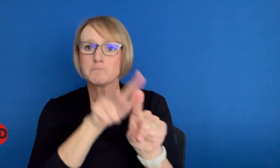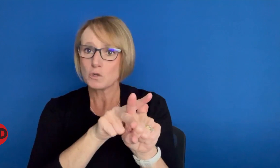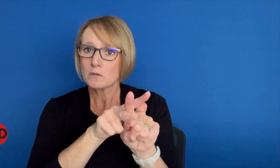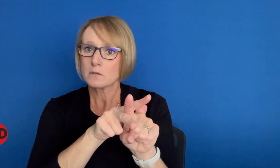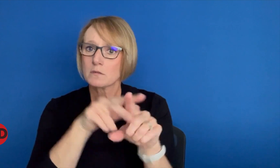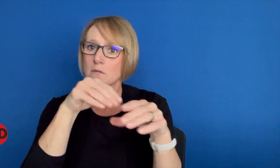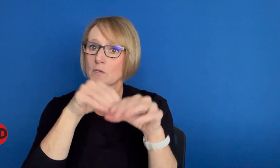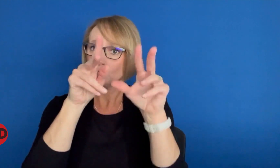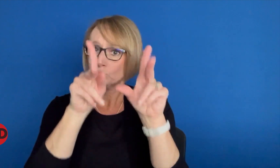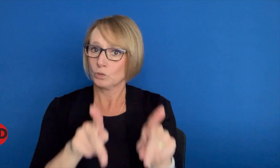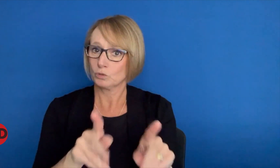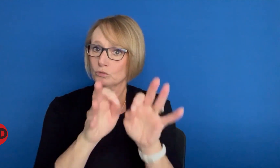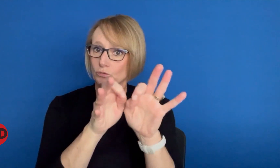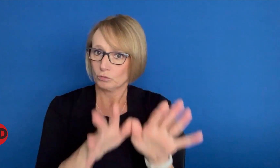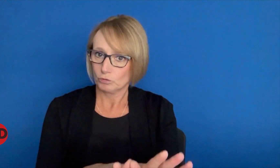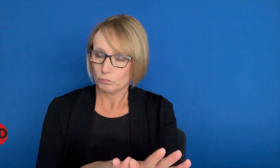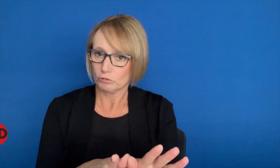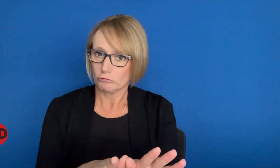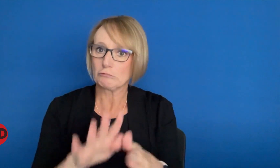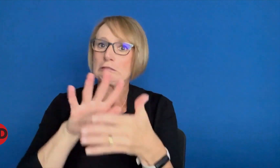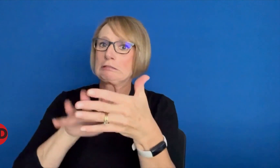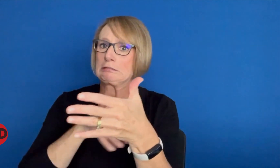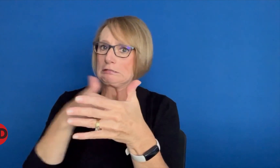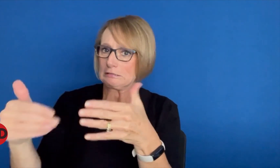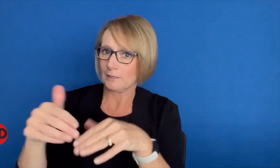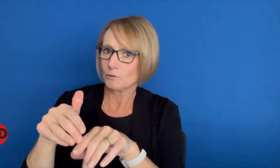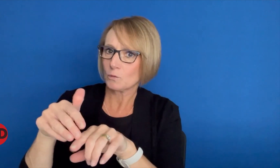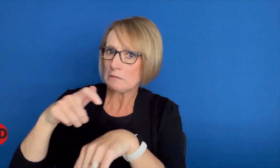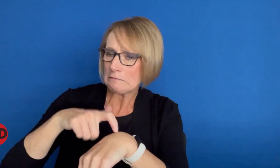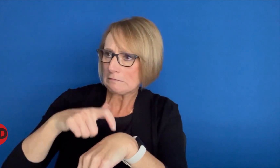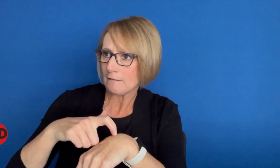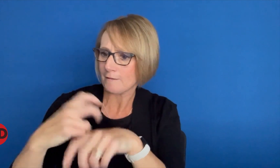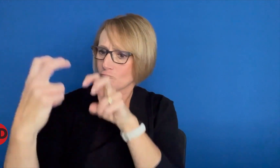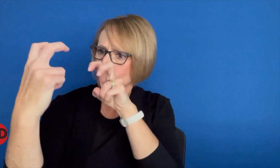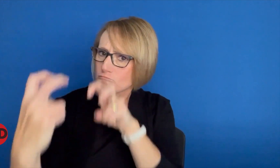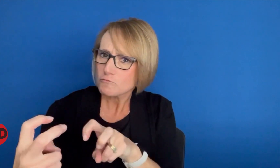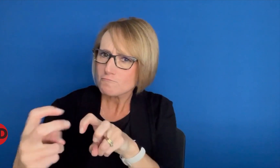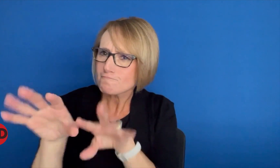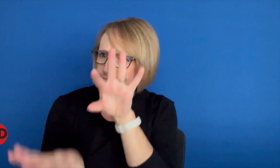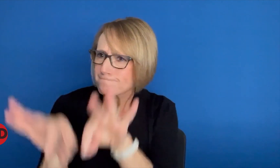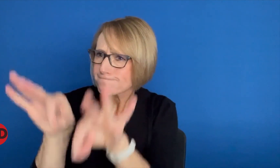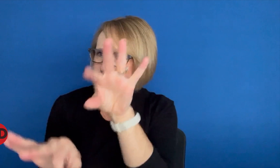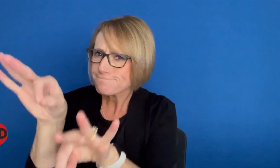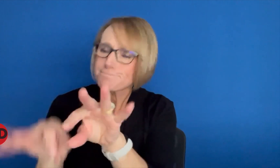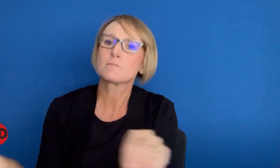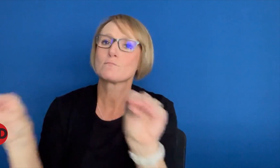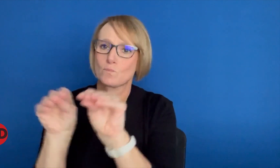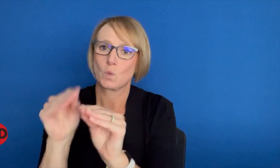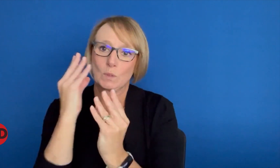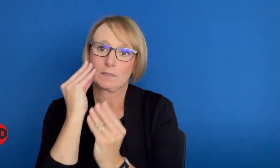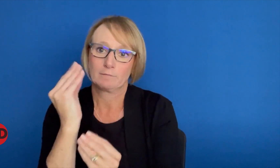interpreter and schedule the time to sit down to obtain